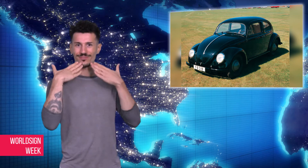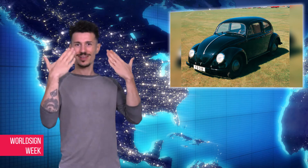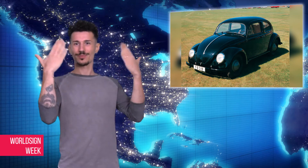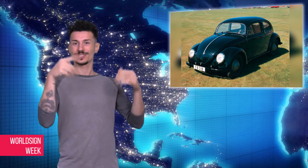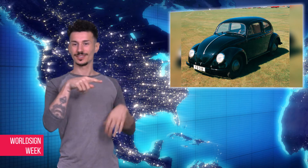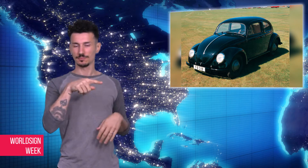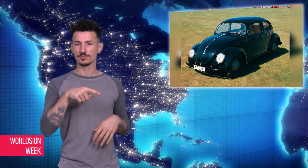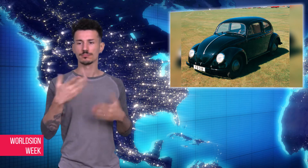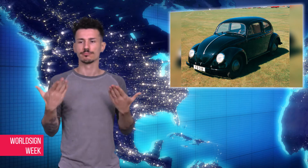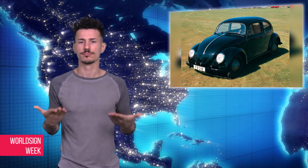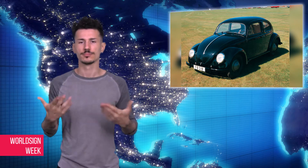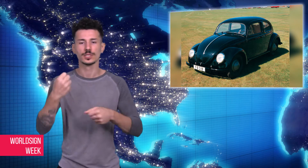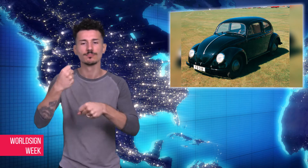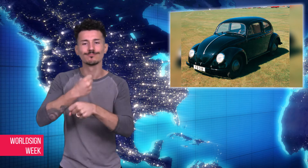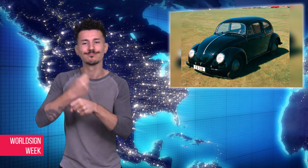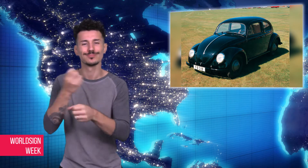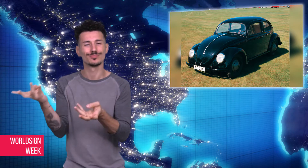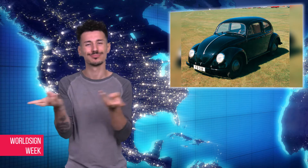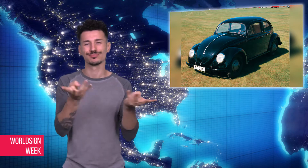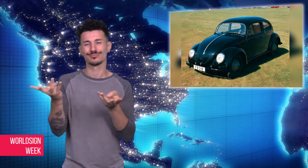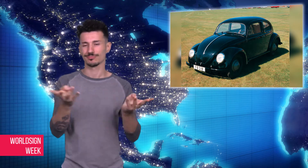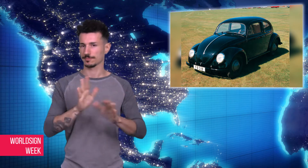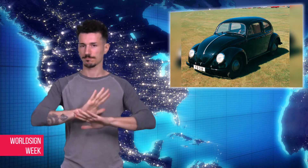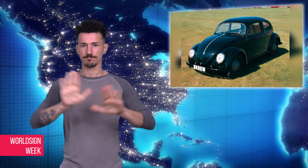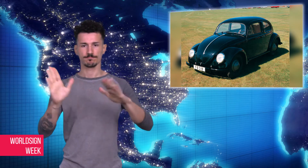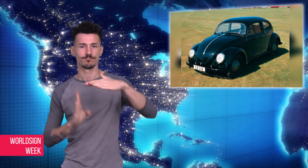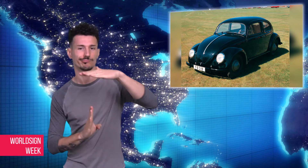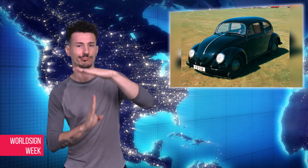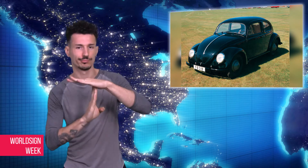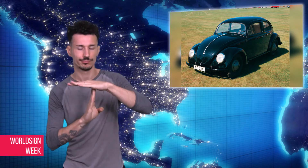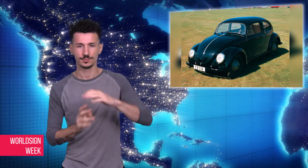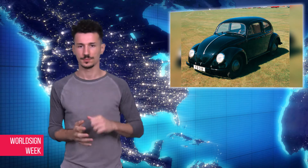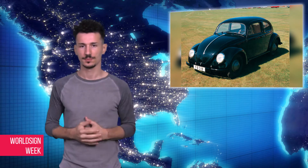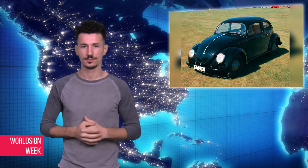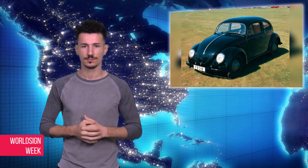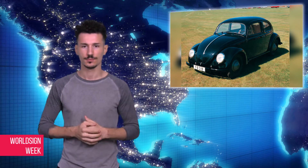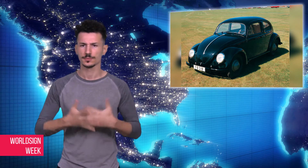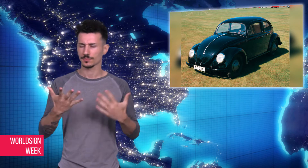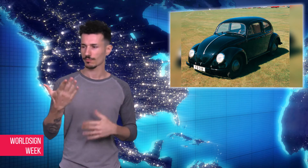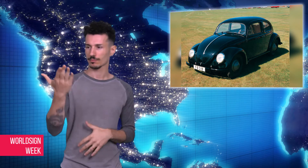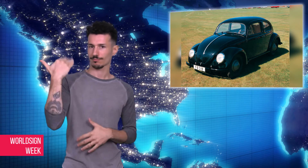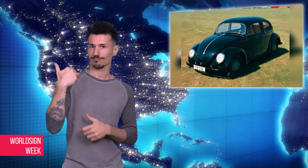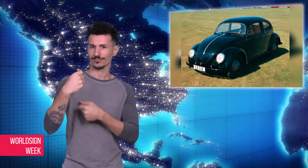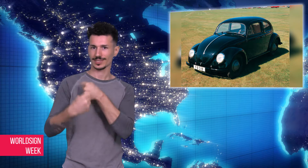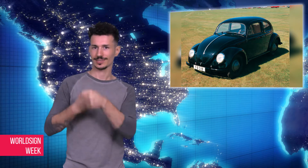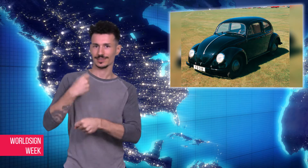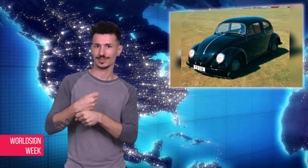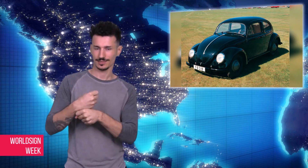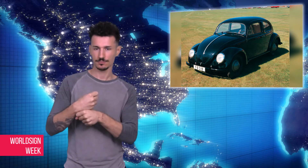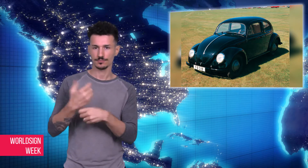Thursday it will end global production of the famous Beetle model. Sales